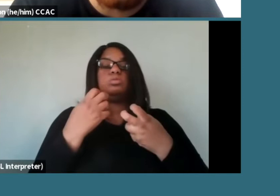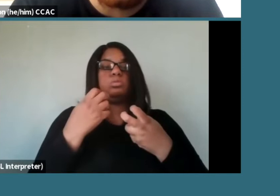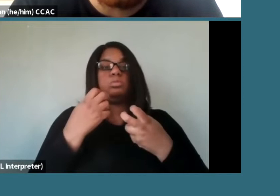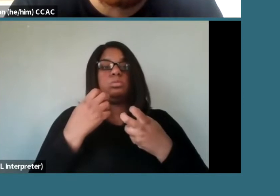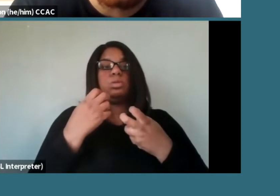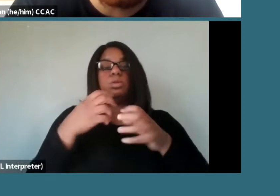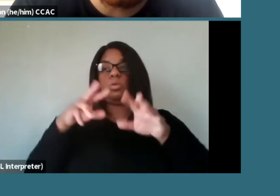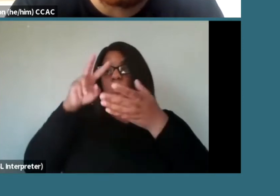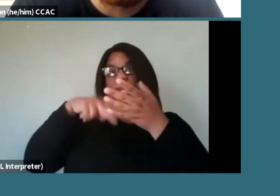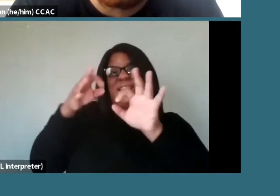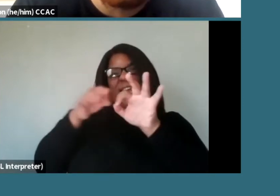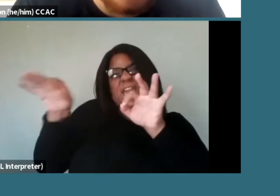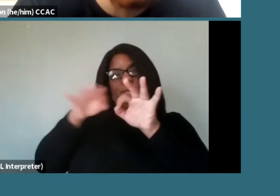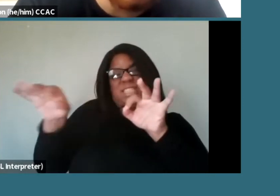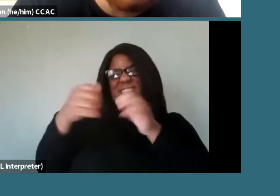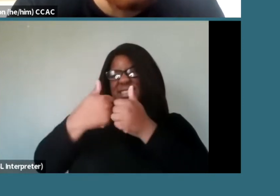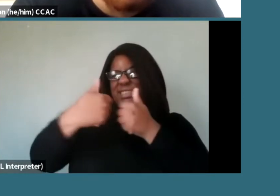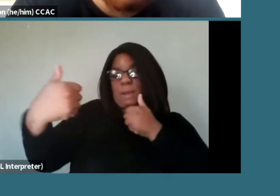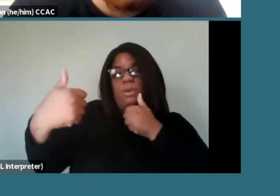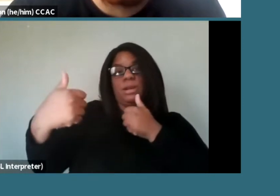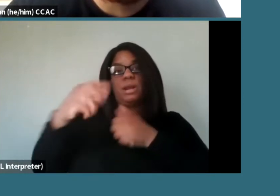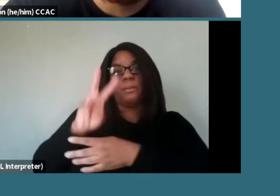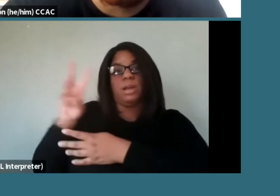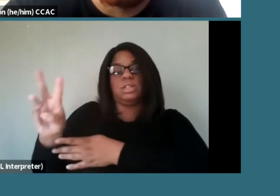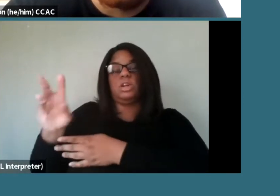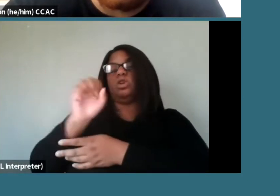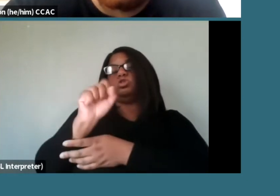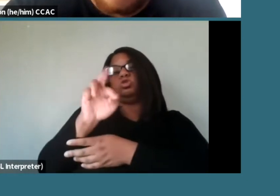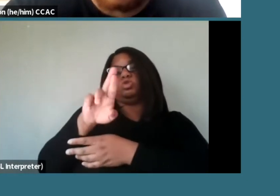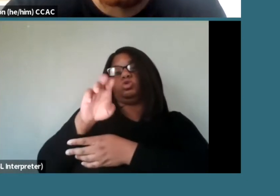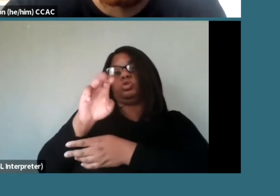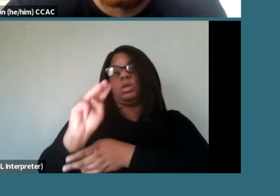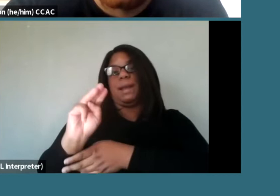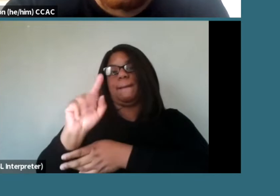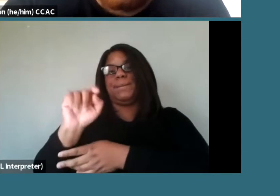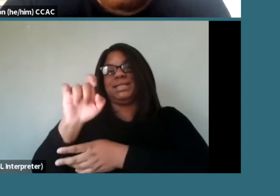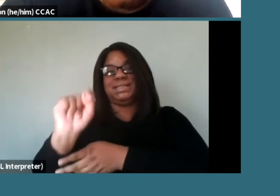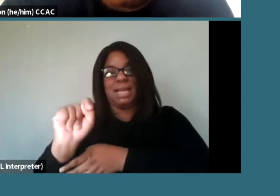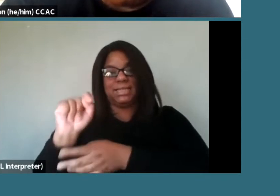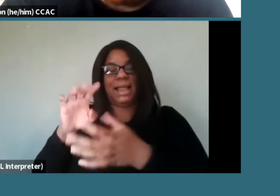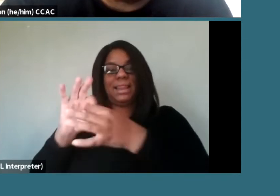you can do so using the stream text link that's going to be included in the chat.